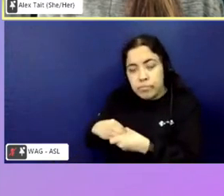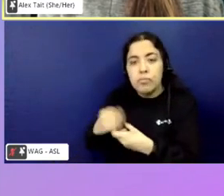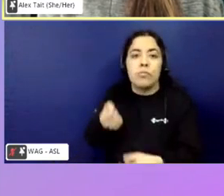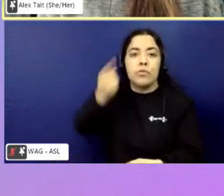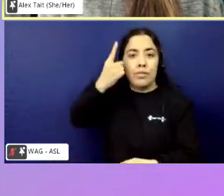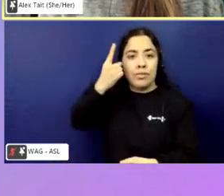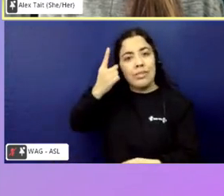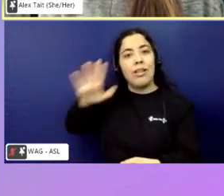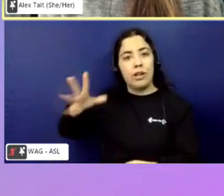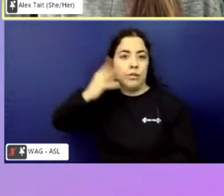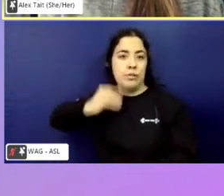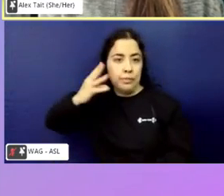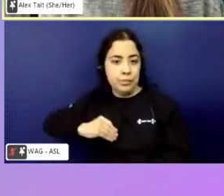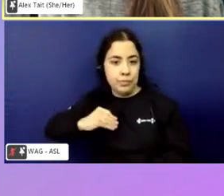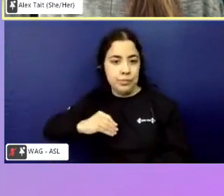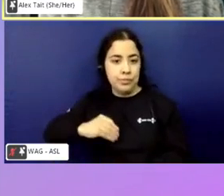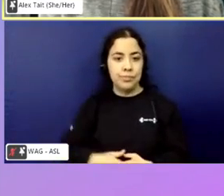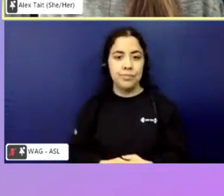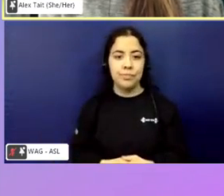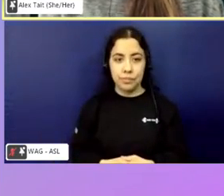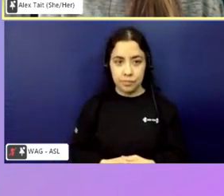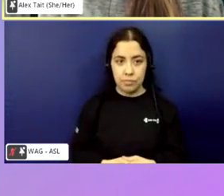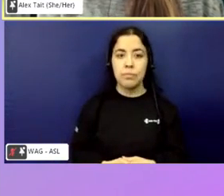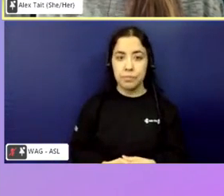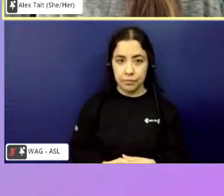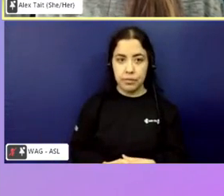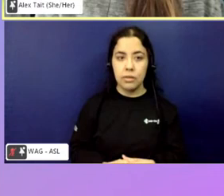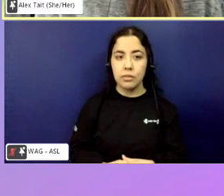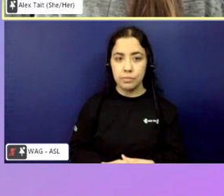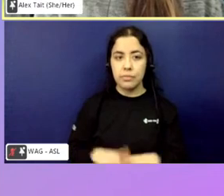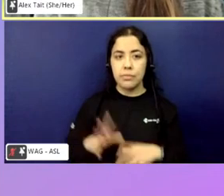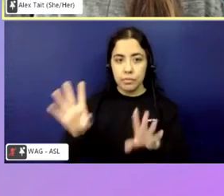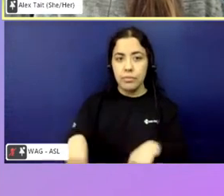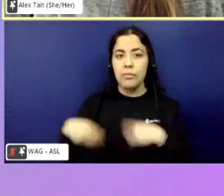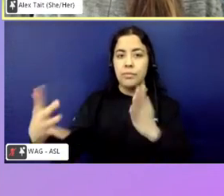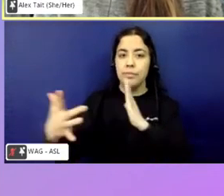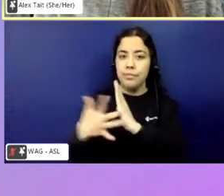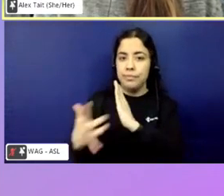clearly" we need to hire seniors, the best way to